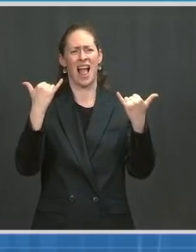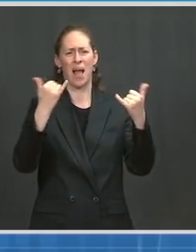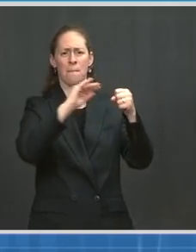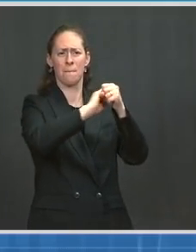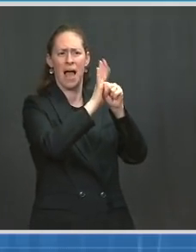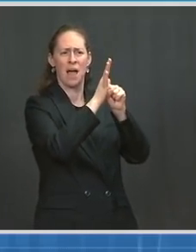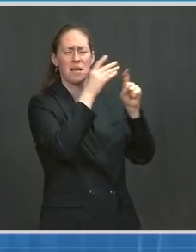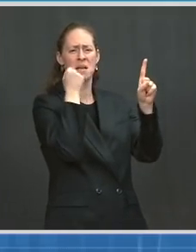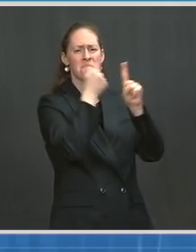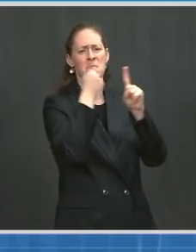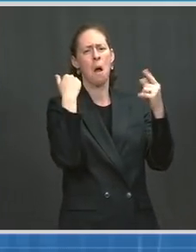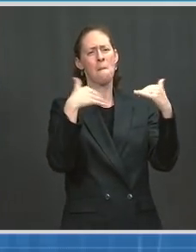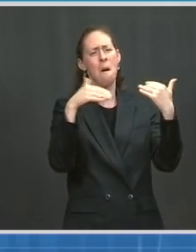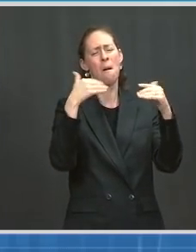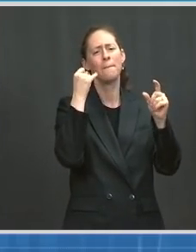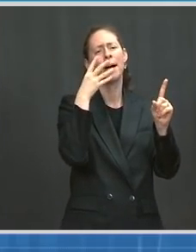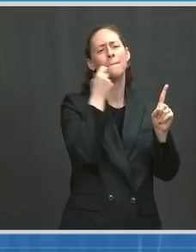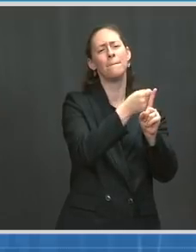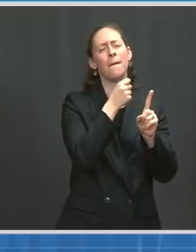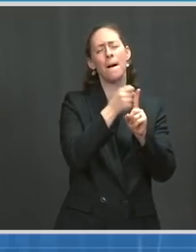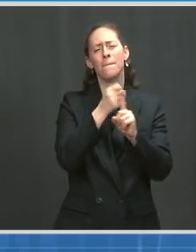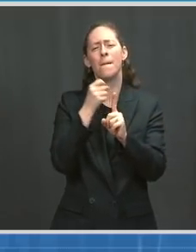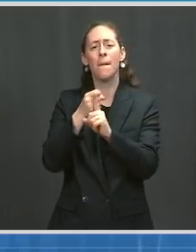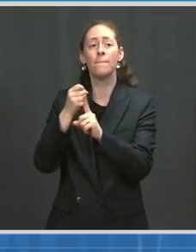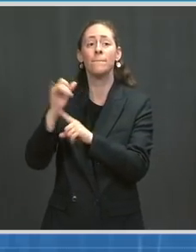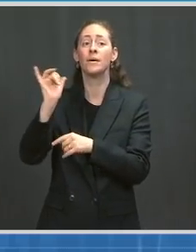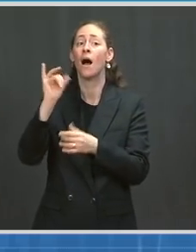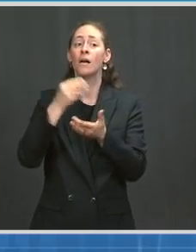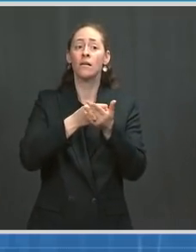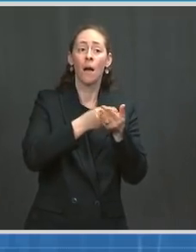Social distancing and dating were always a bit of a challenging combination.